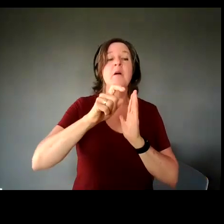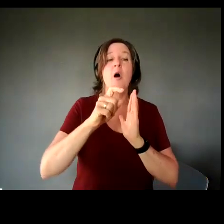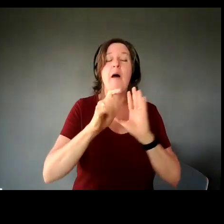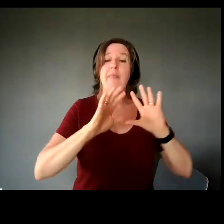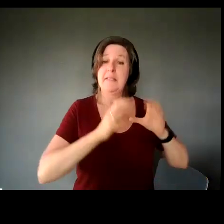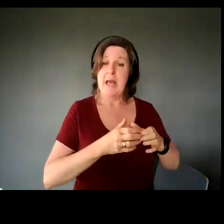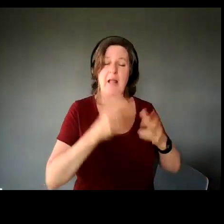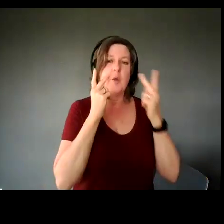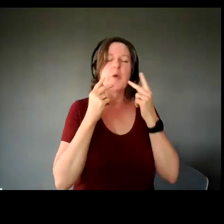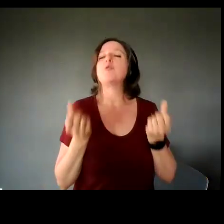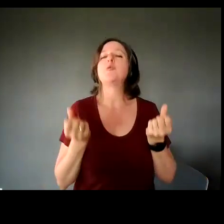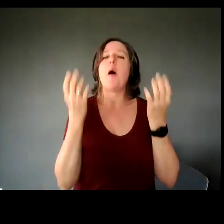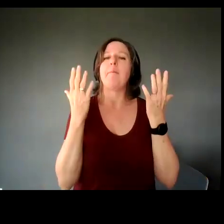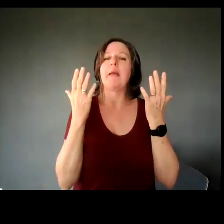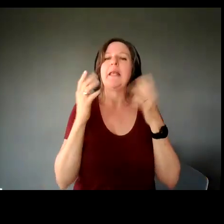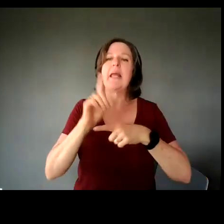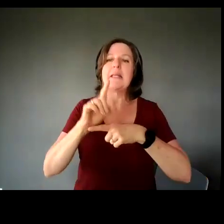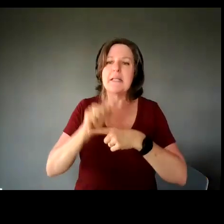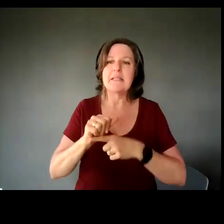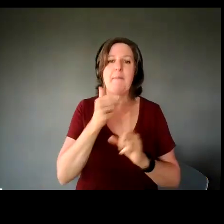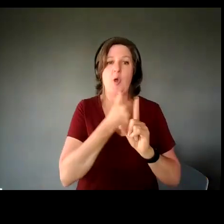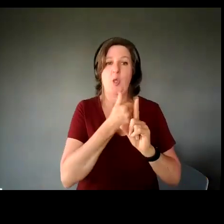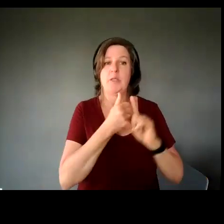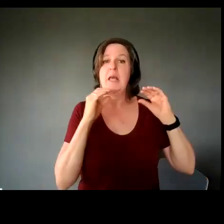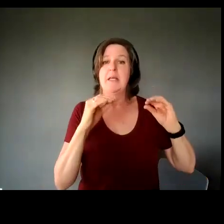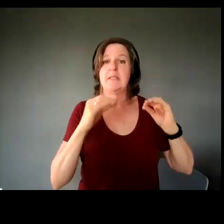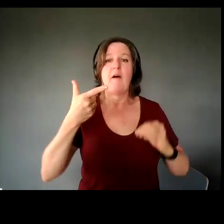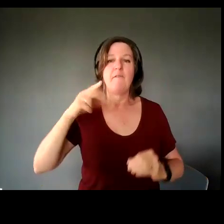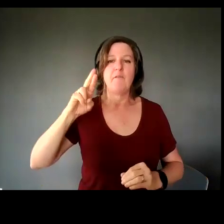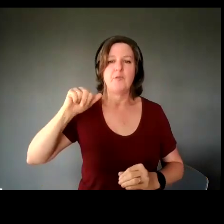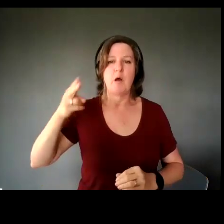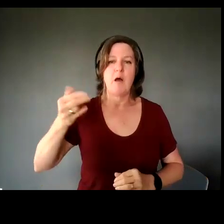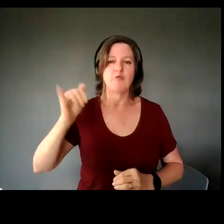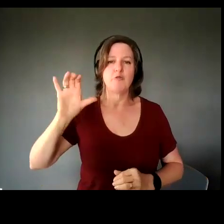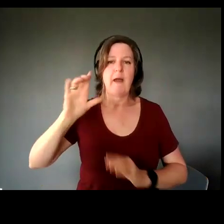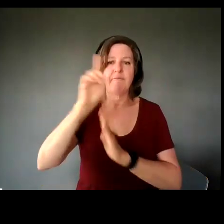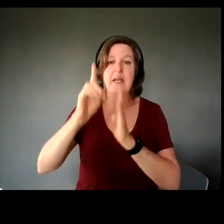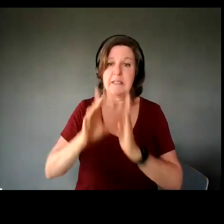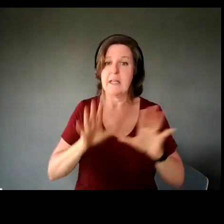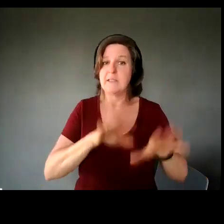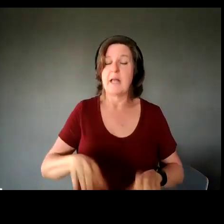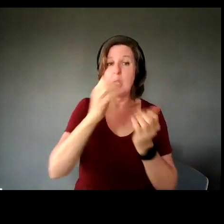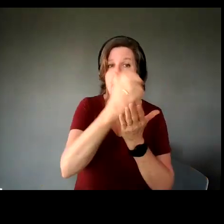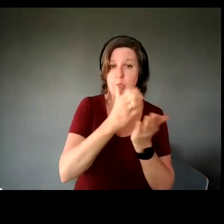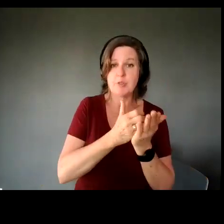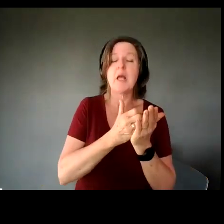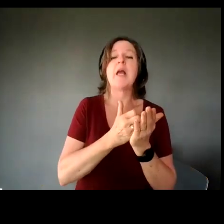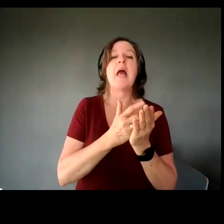taught graphic designer took this course and were able to bridge knowledge specific skill gaps and